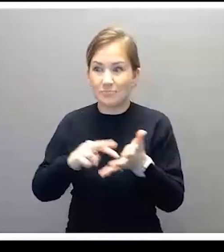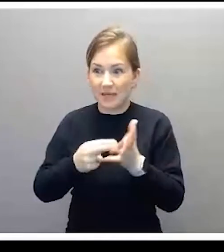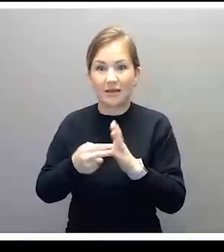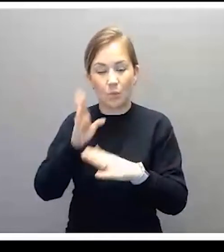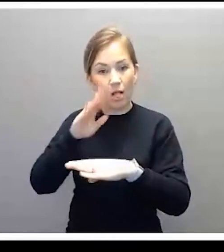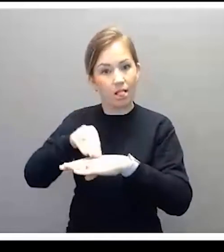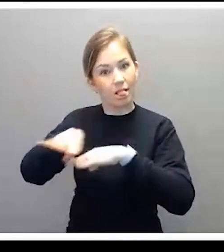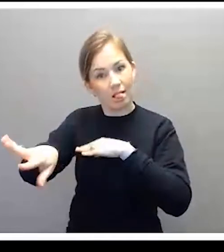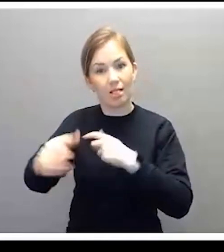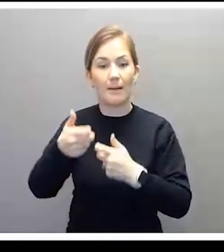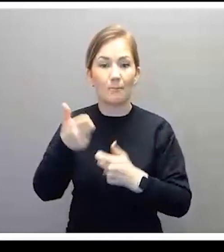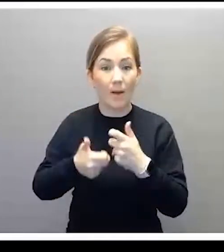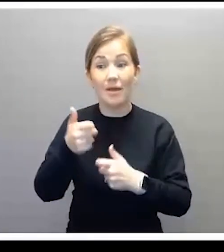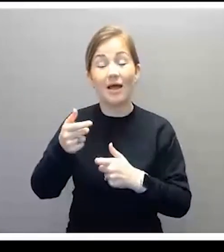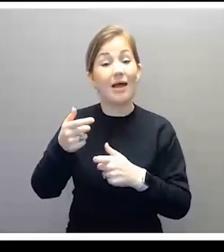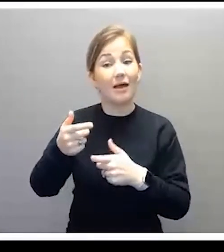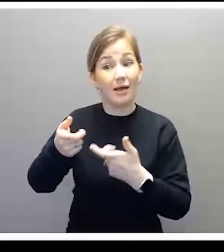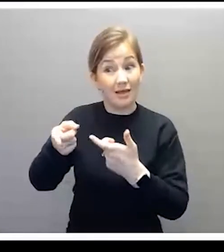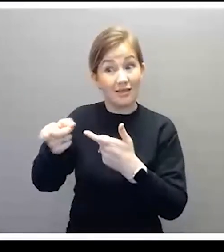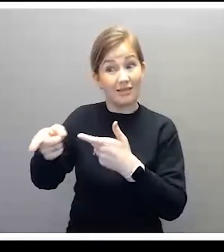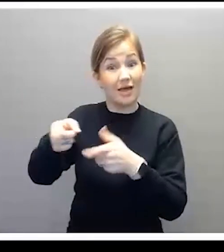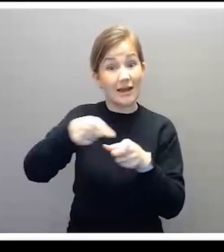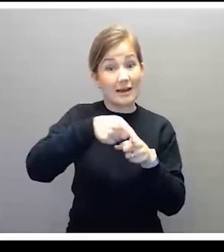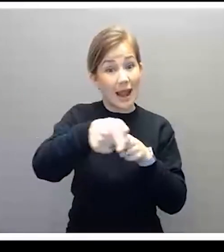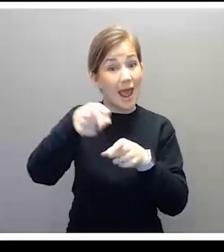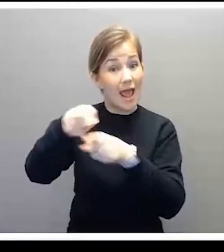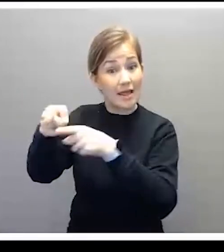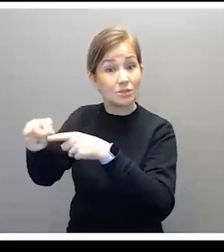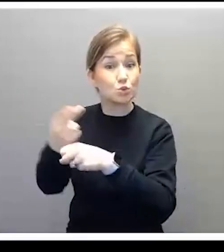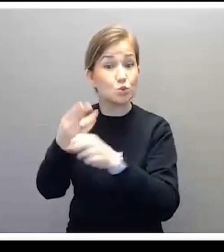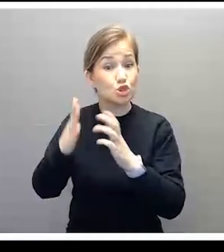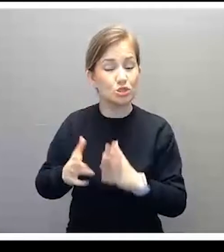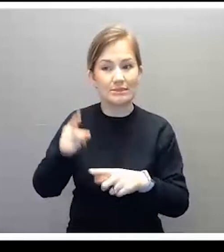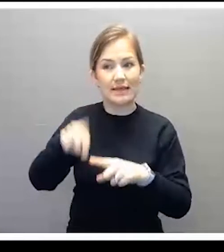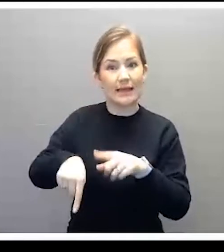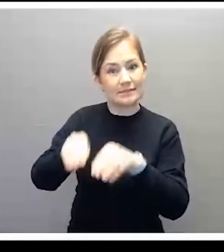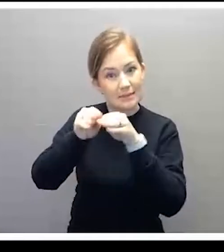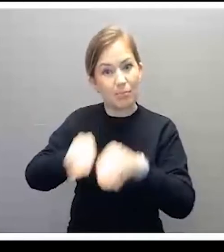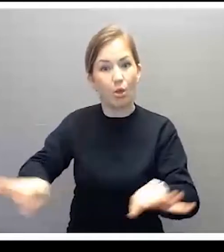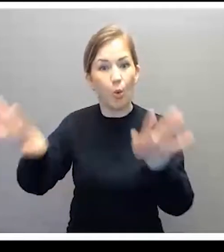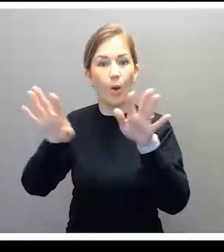You have problems with end users being able to deploy workmen in the field.